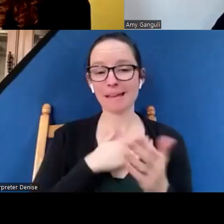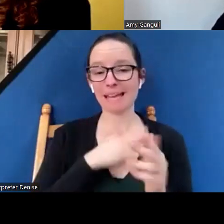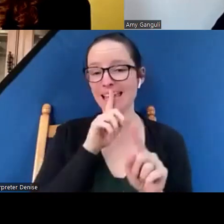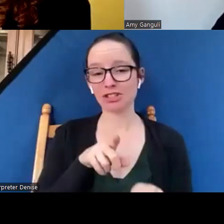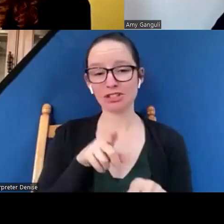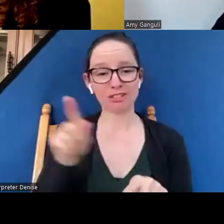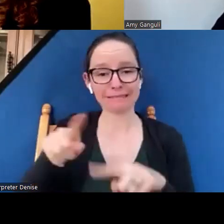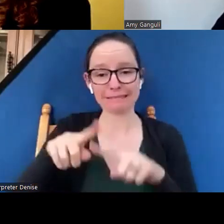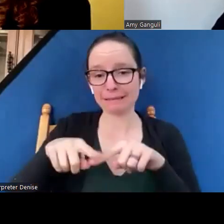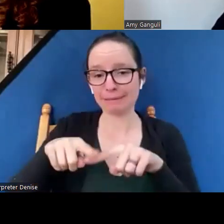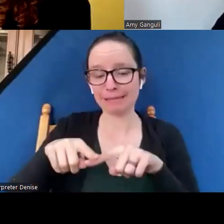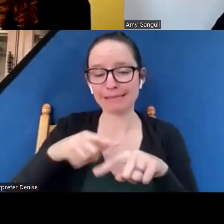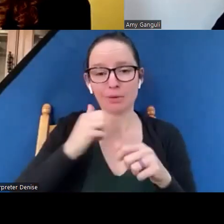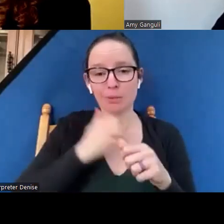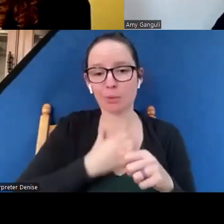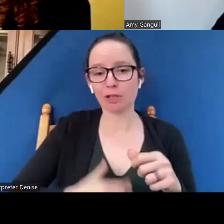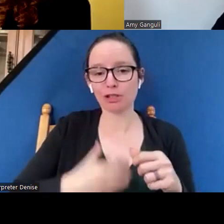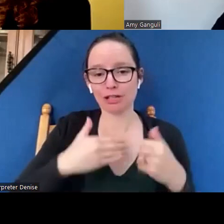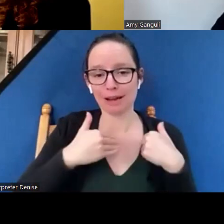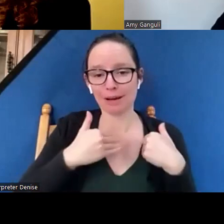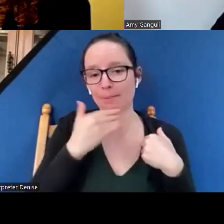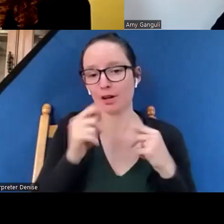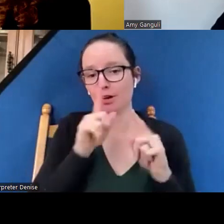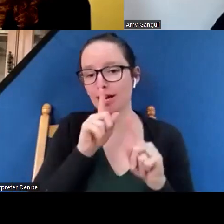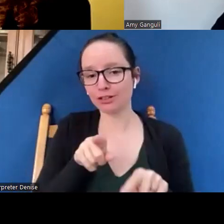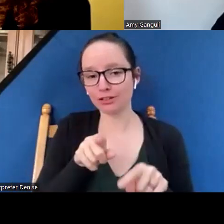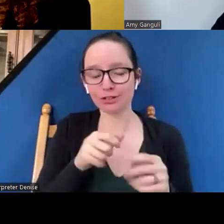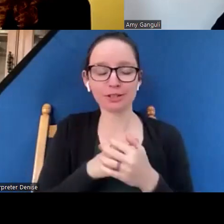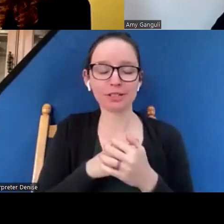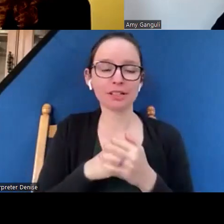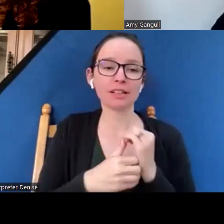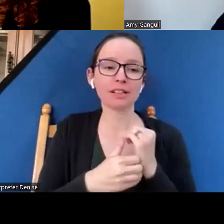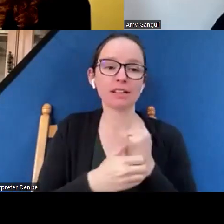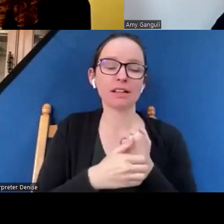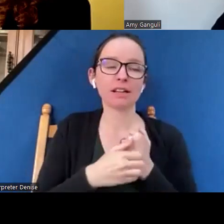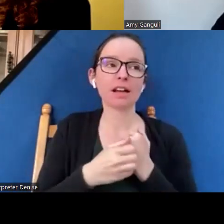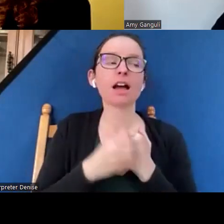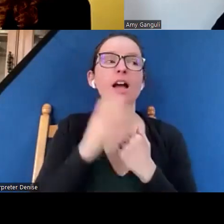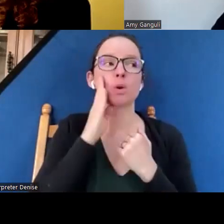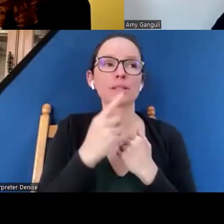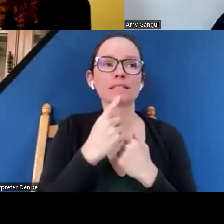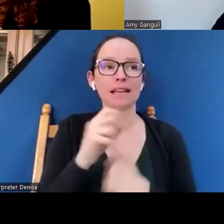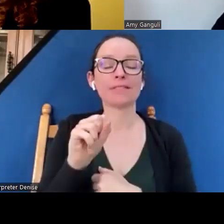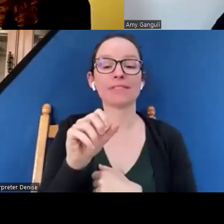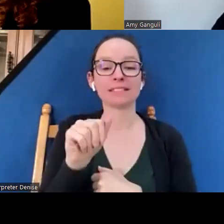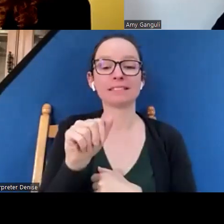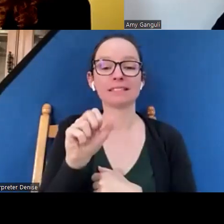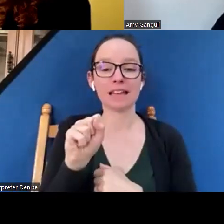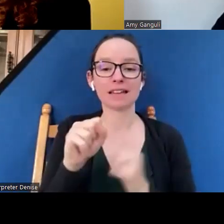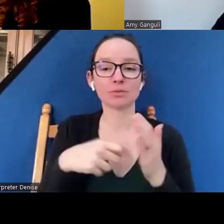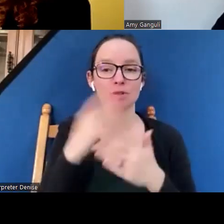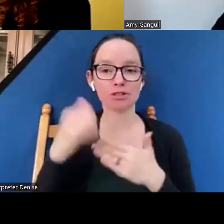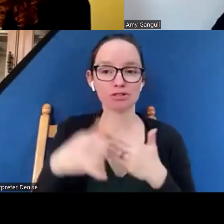I think having the project, the SAS. I will say that the SAS projects who were able to dedicate a full